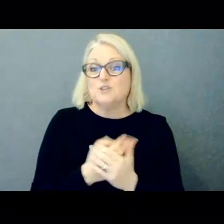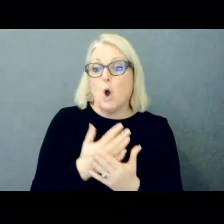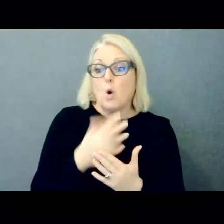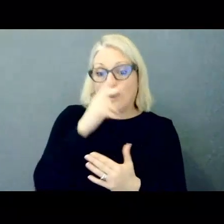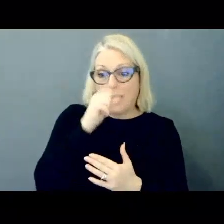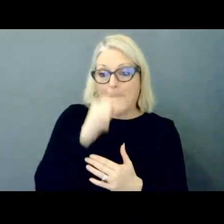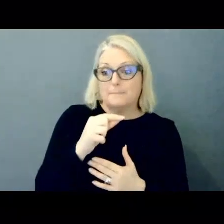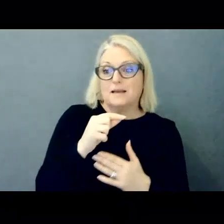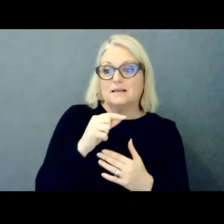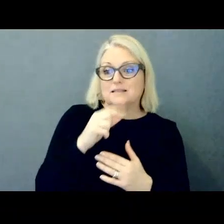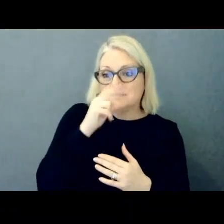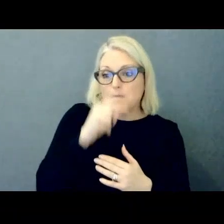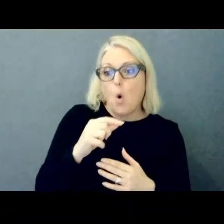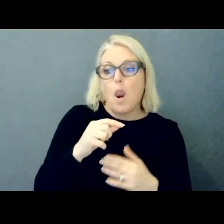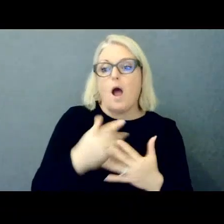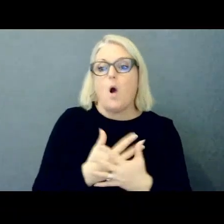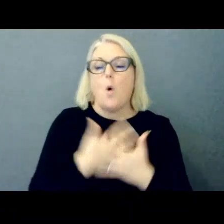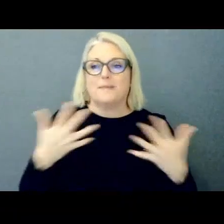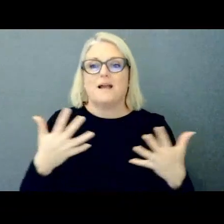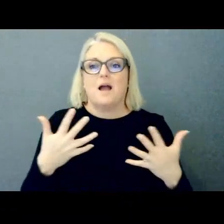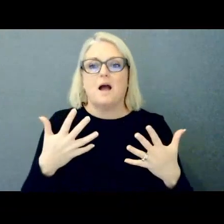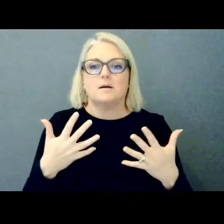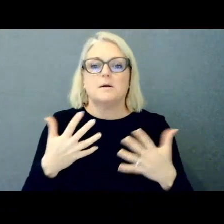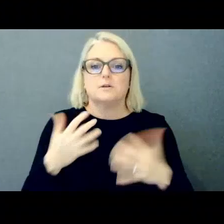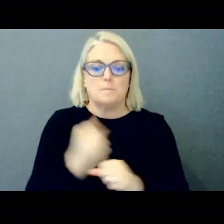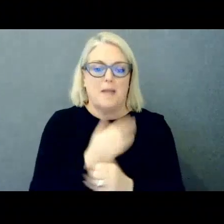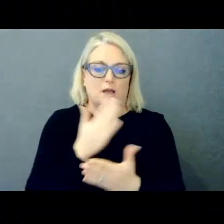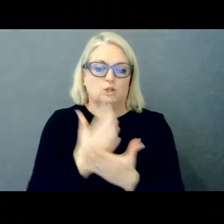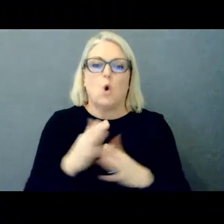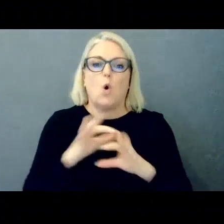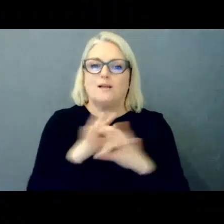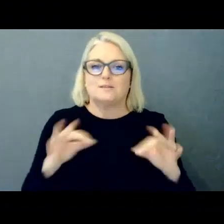rather than assuming it's one solution? Thank you. Christine?